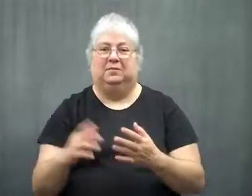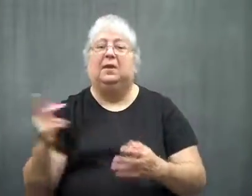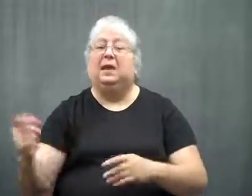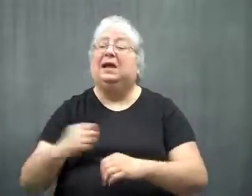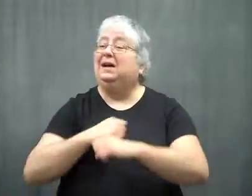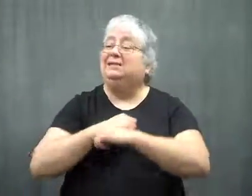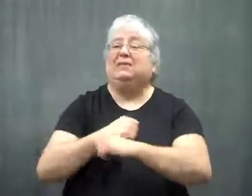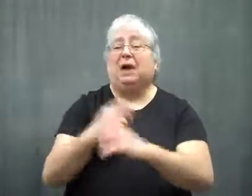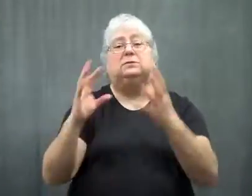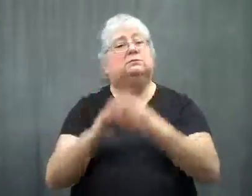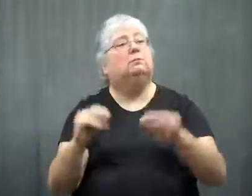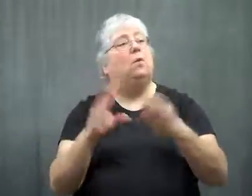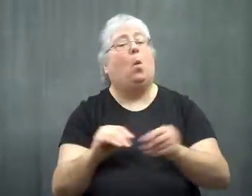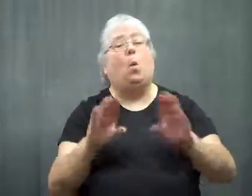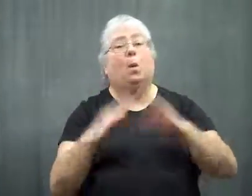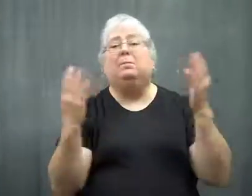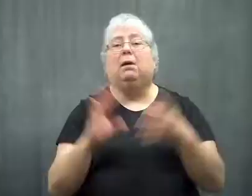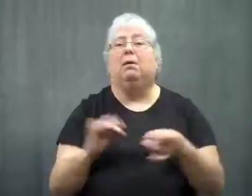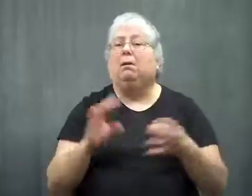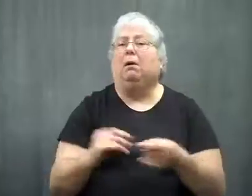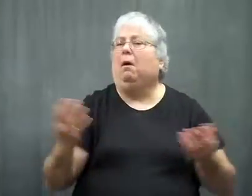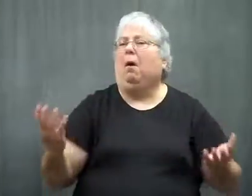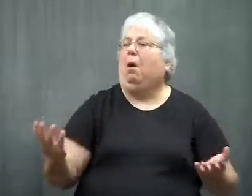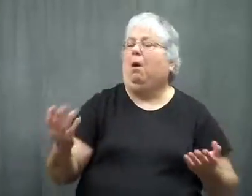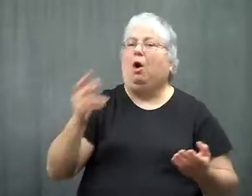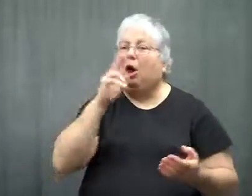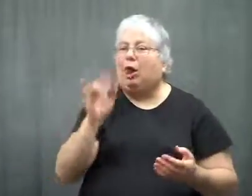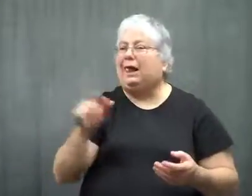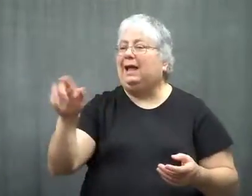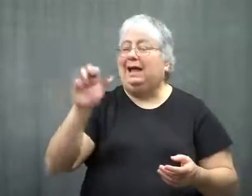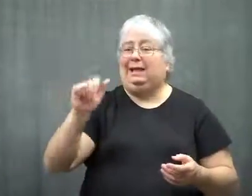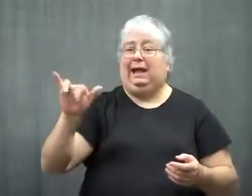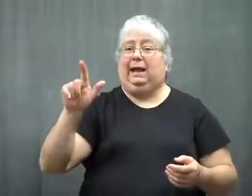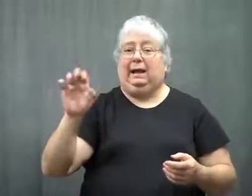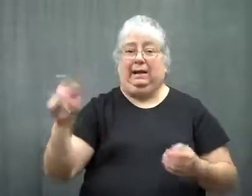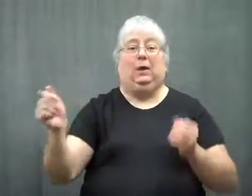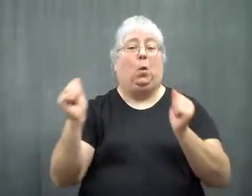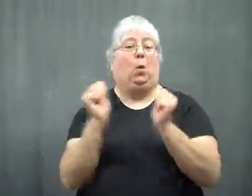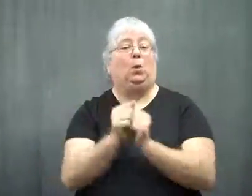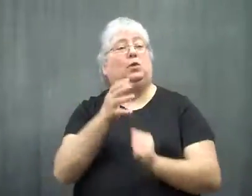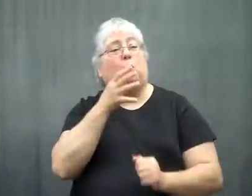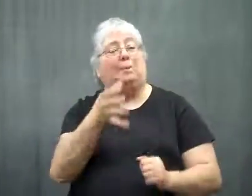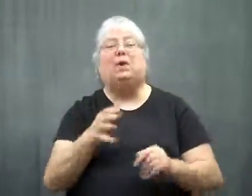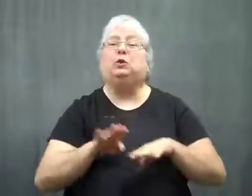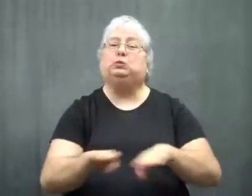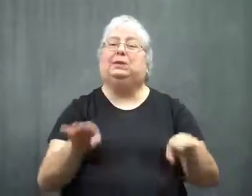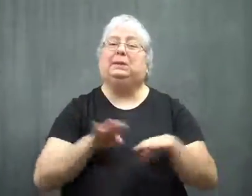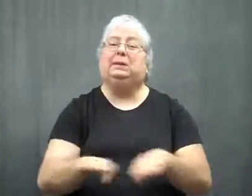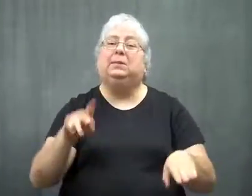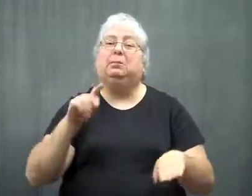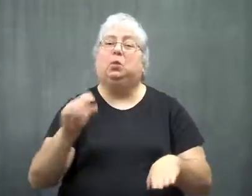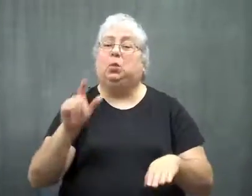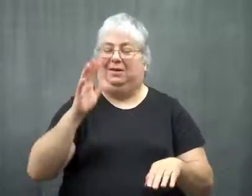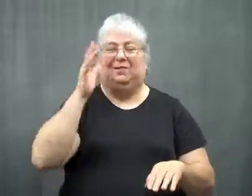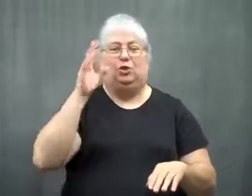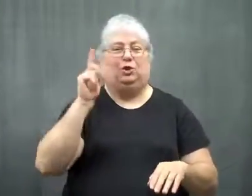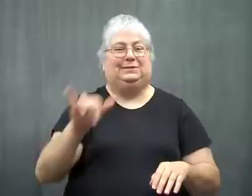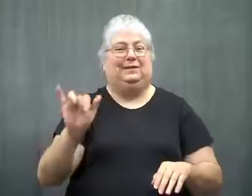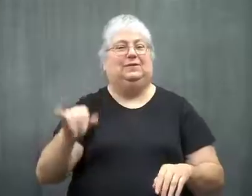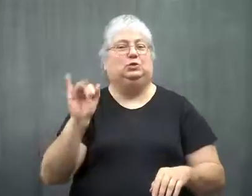In opening arguments, the defense said Caylee was swimming with her grandmother in the pool on Father's day, June 15.